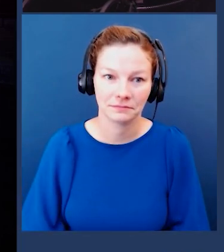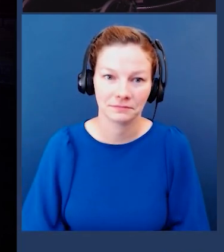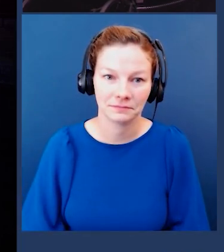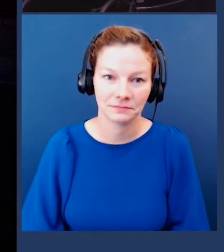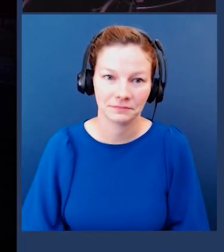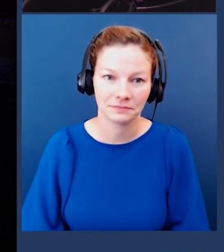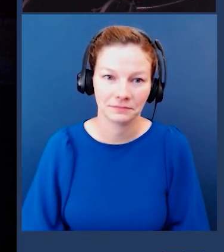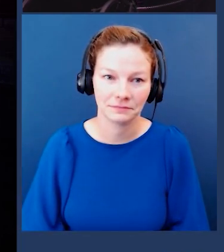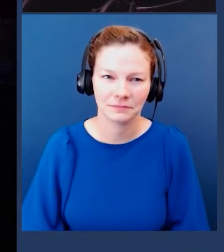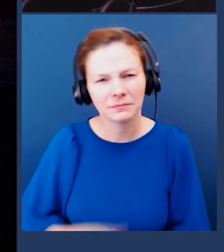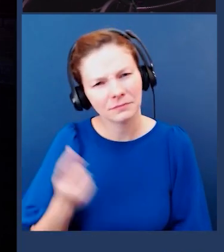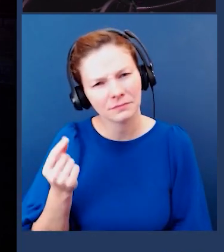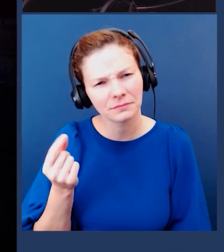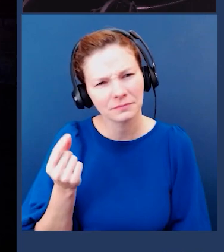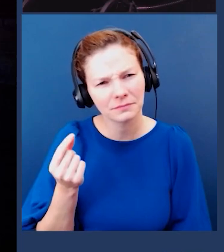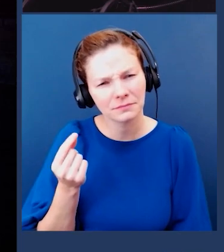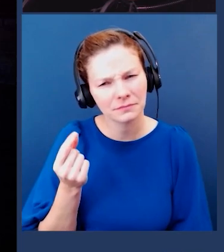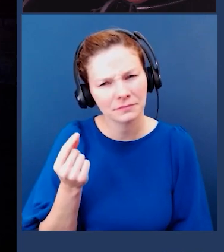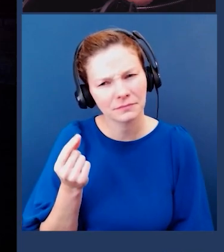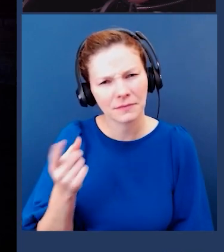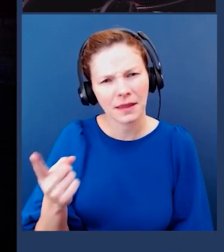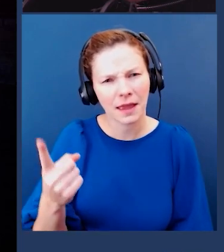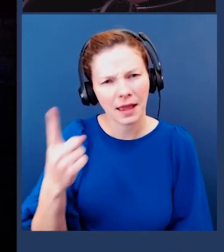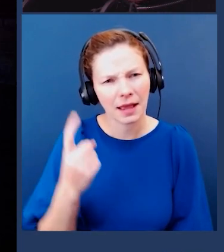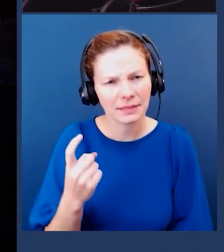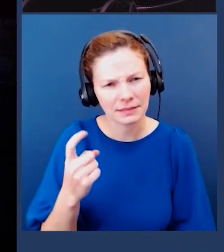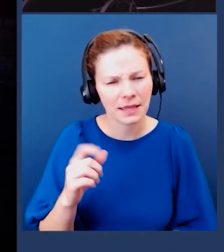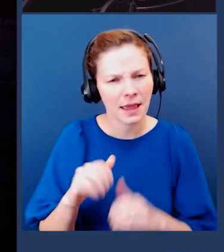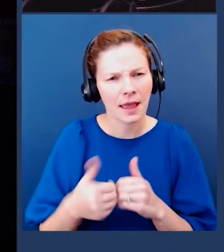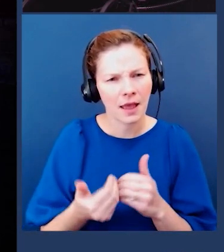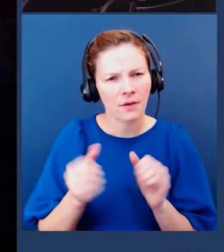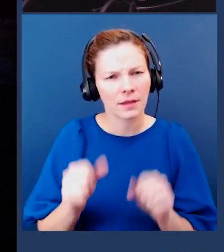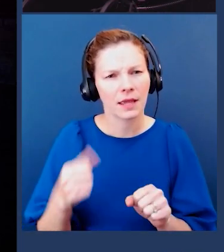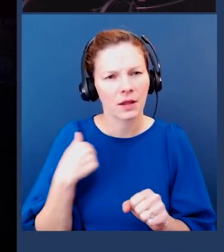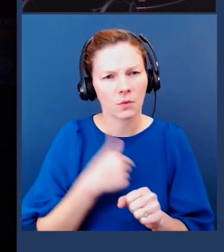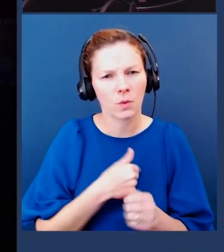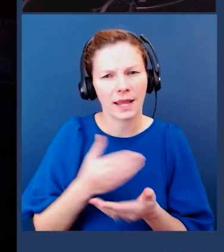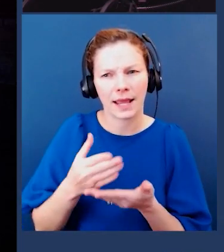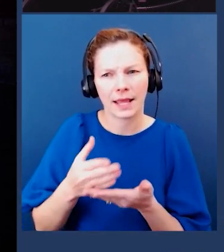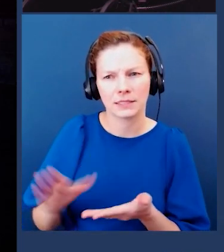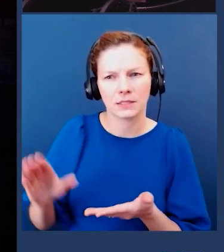What can. Can I ask how we can excuse us, I mean, to be shown in the data